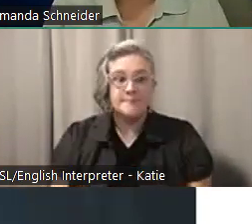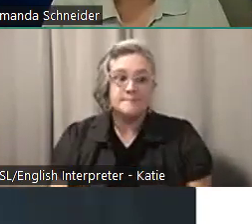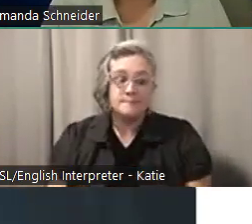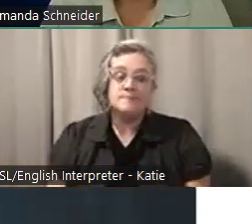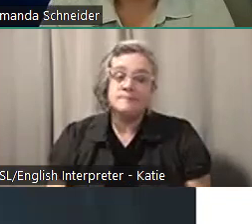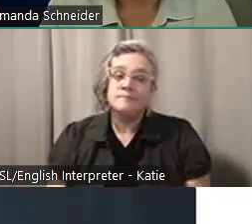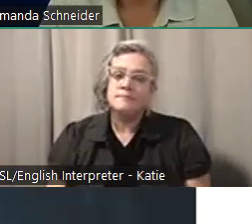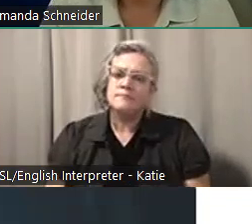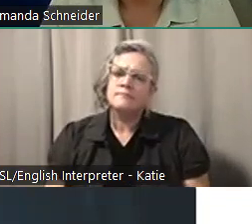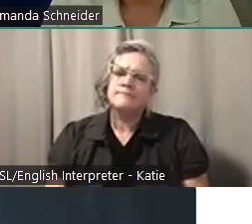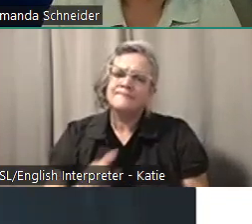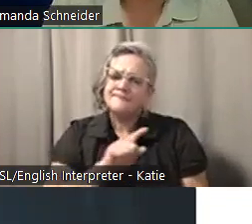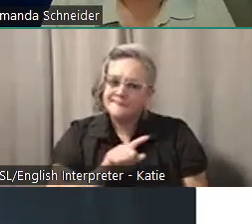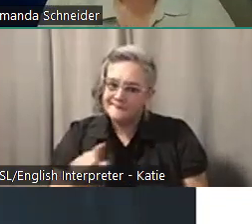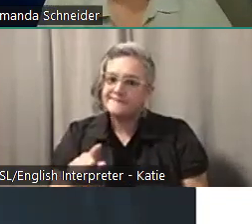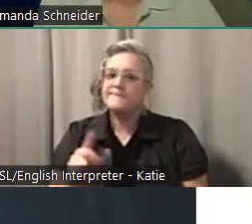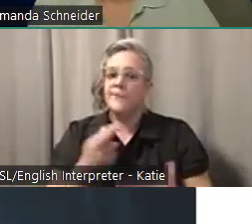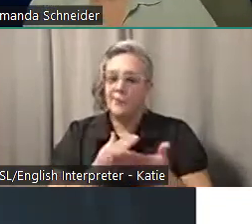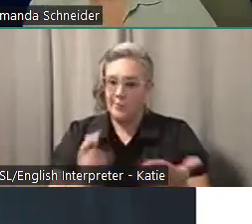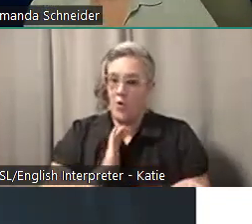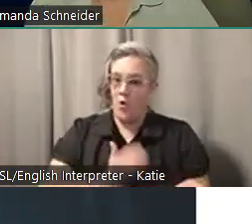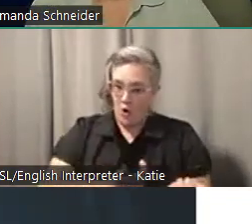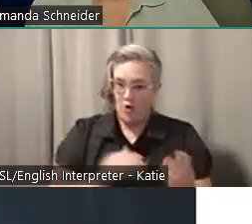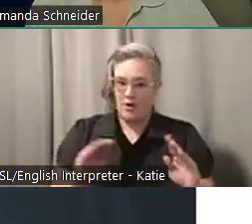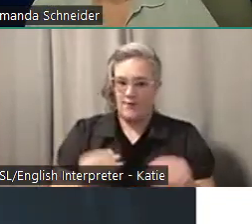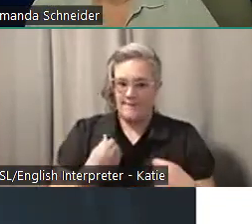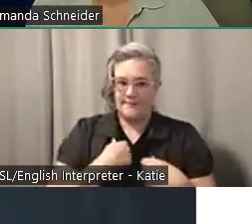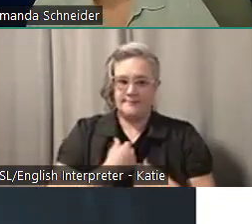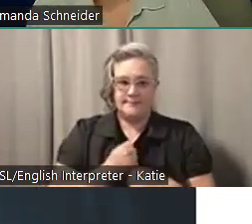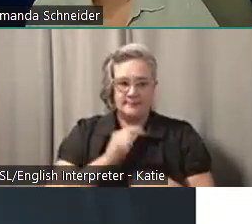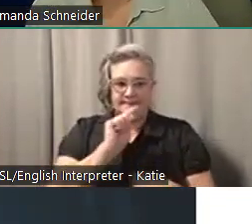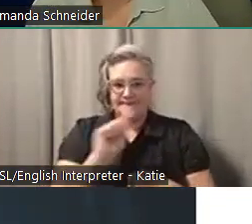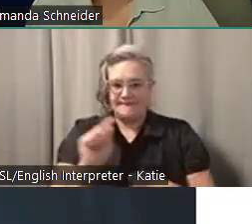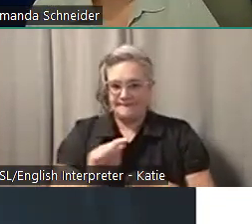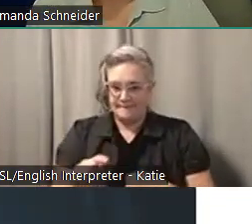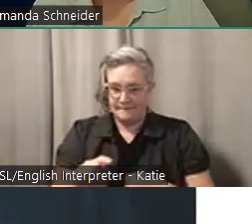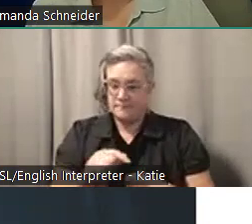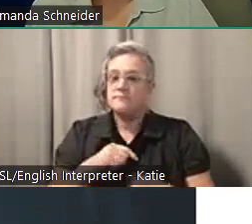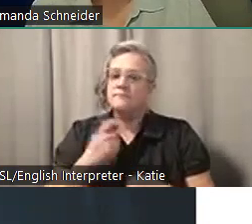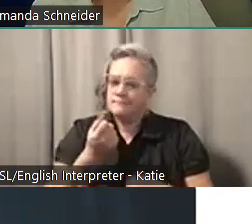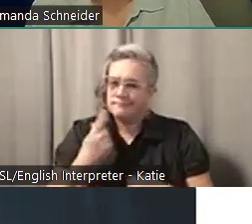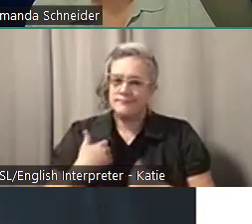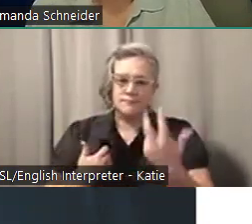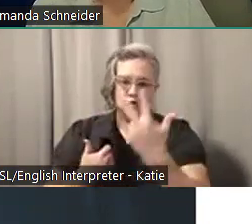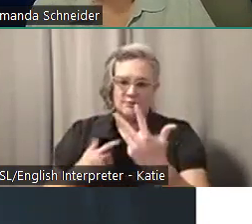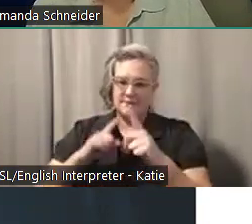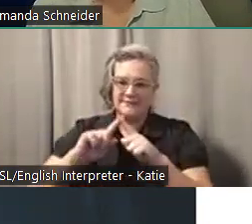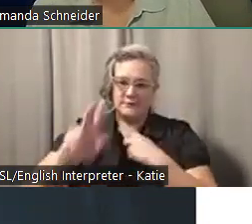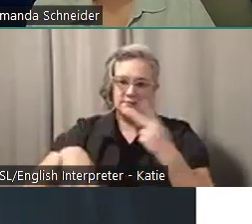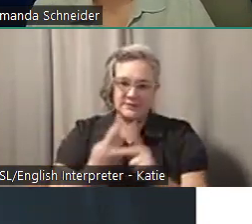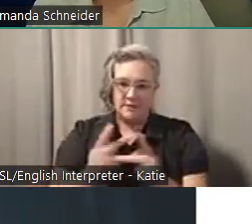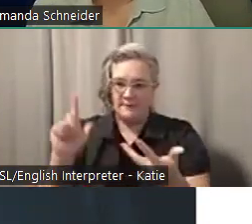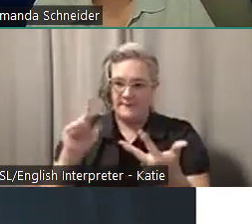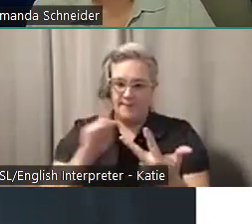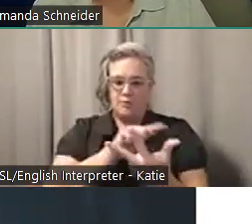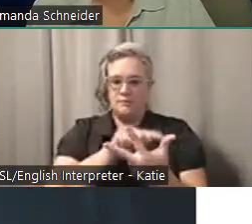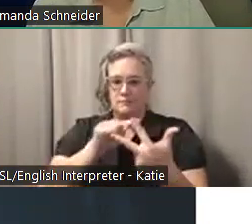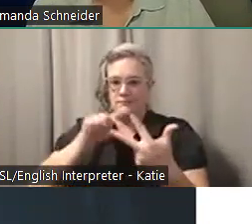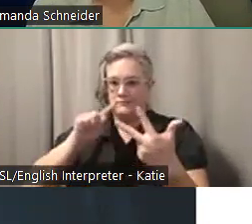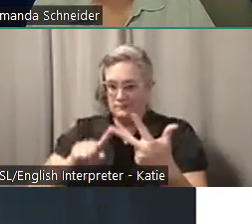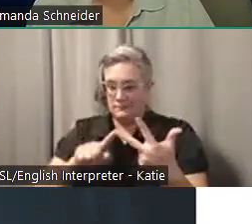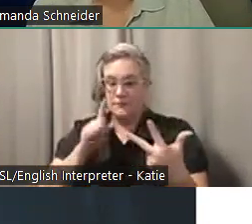One thing is the resources from our office. Um, we have 3 different libraries that we have available for you. It is…